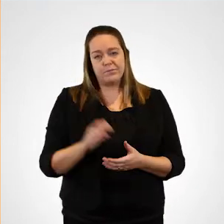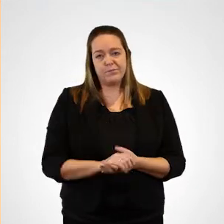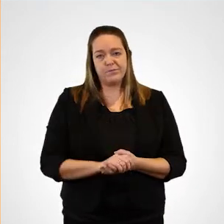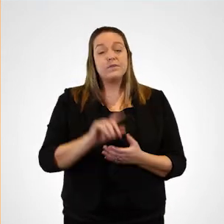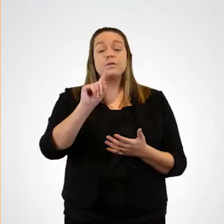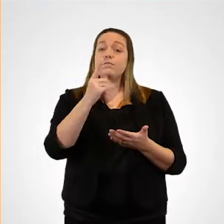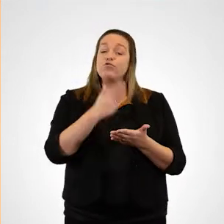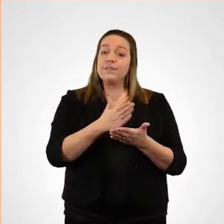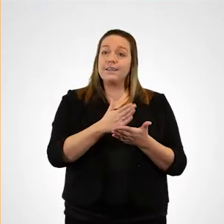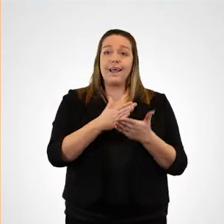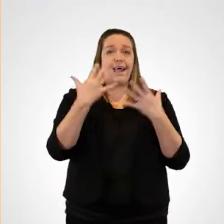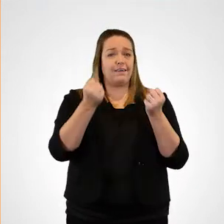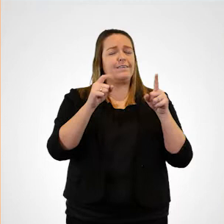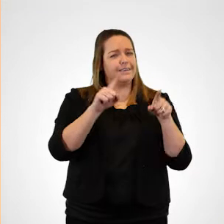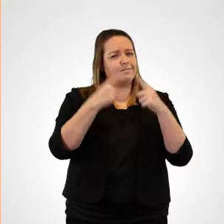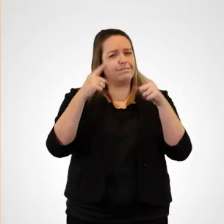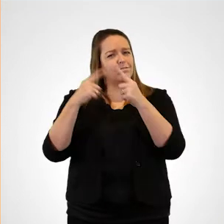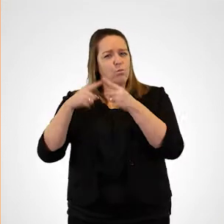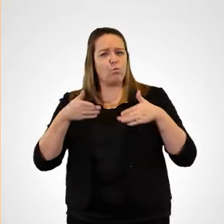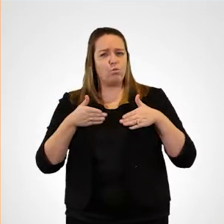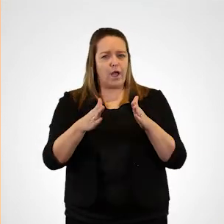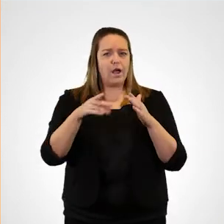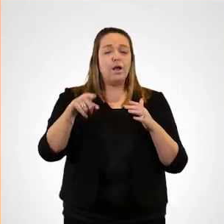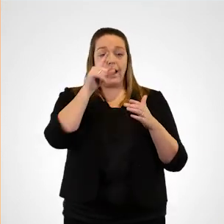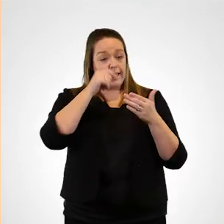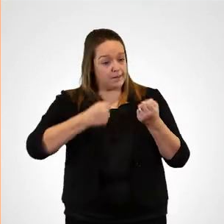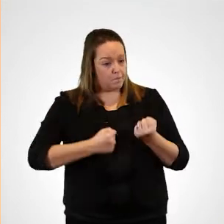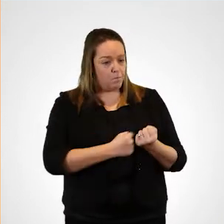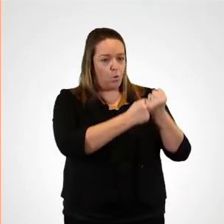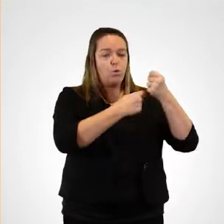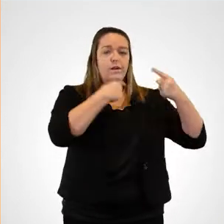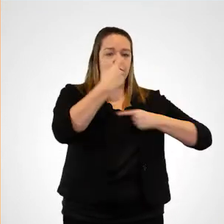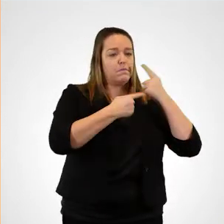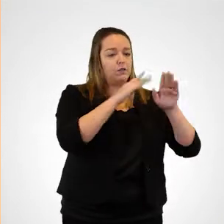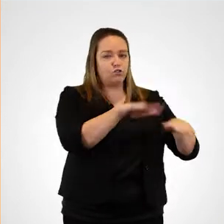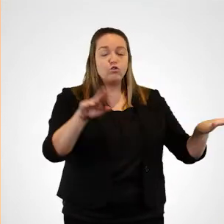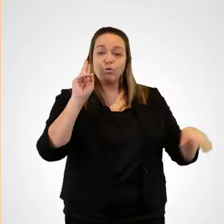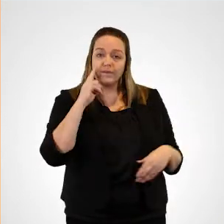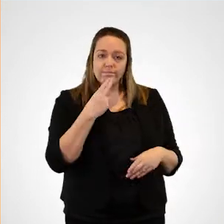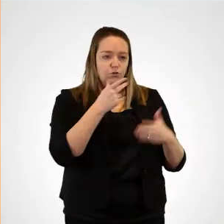but effectively there are different ways in which you can support the information that deaf children get about speechreading